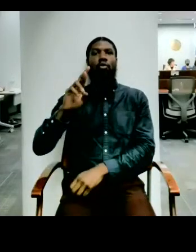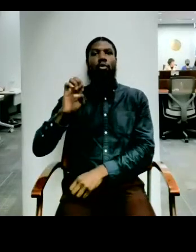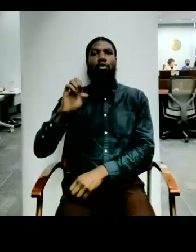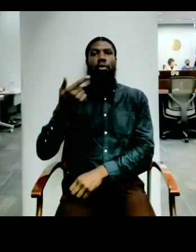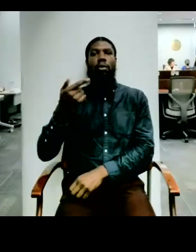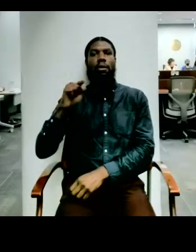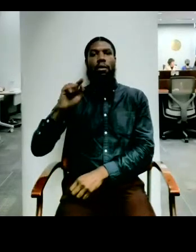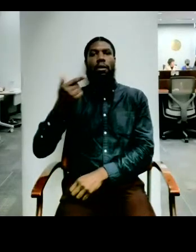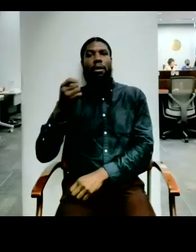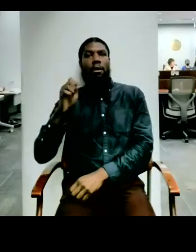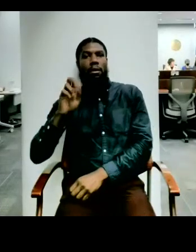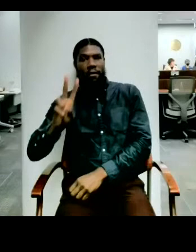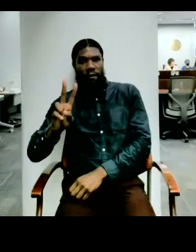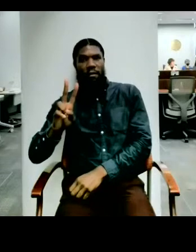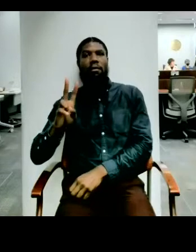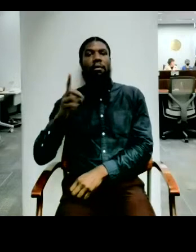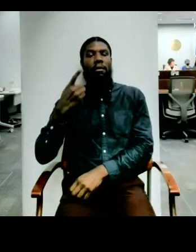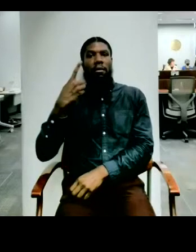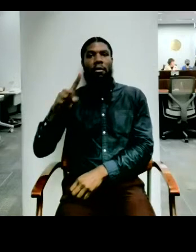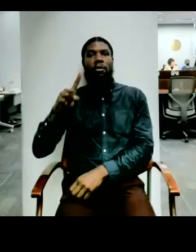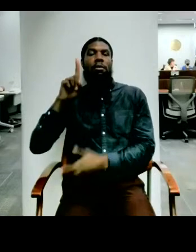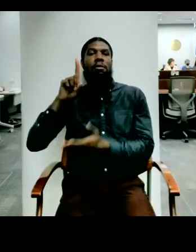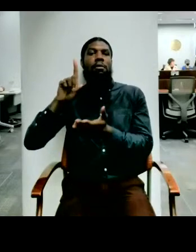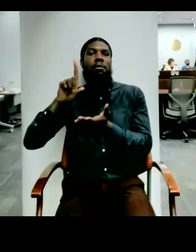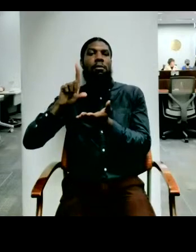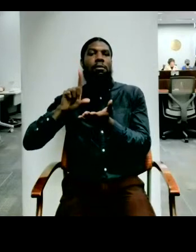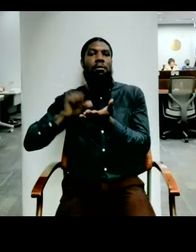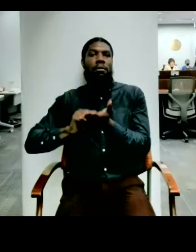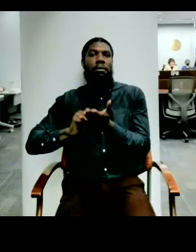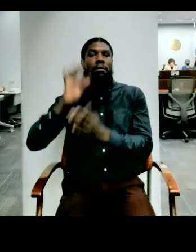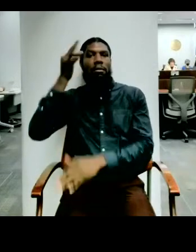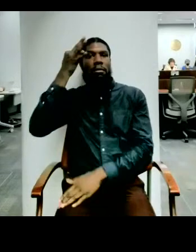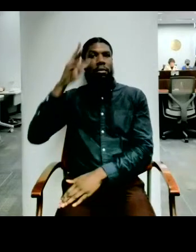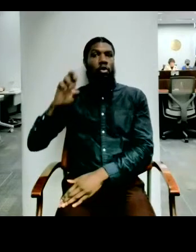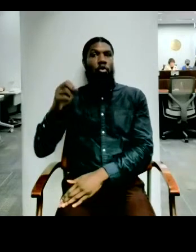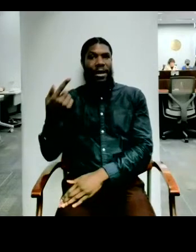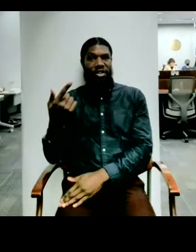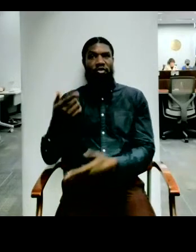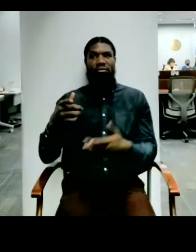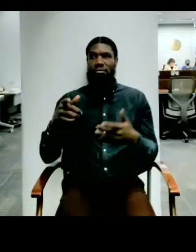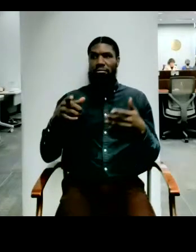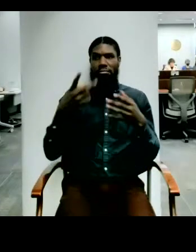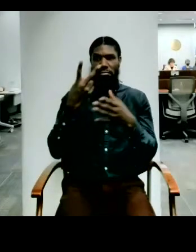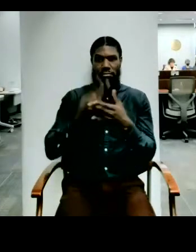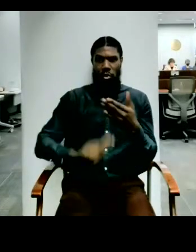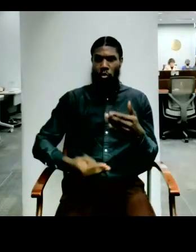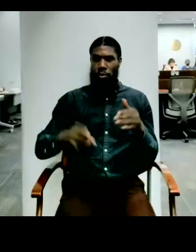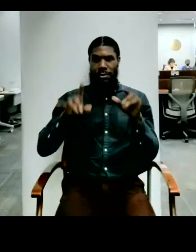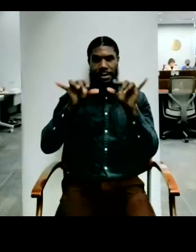And we can proceed I think with that agreement, hopefully,